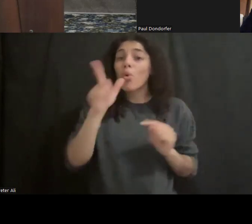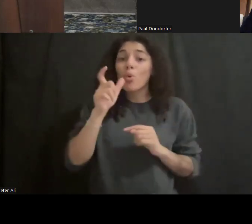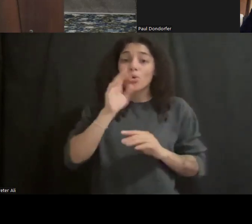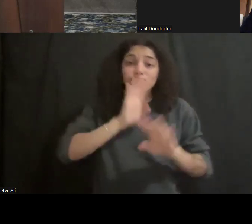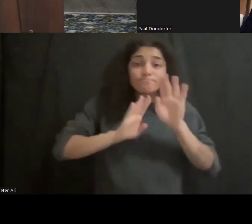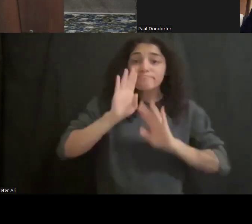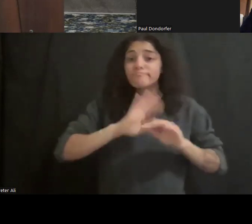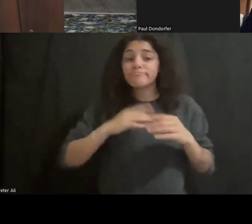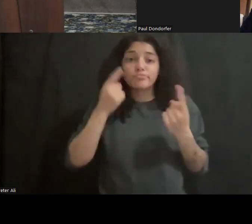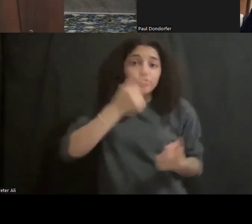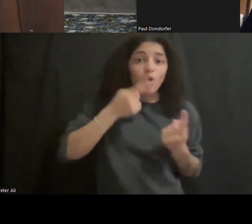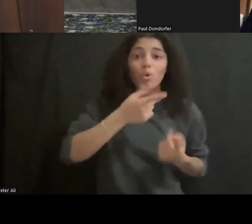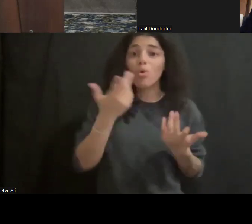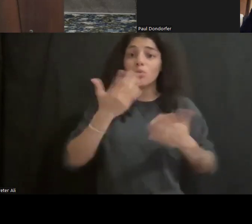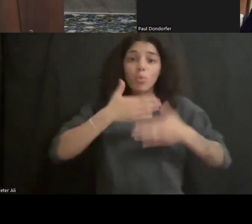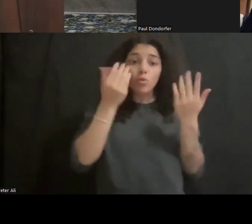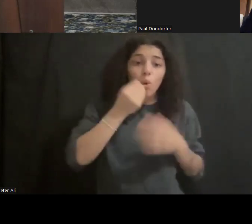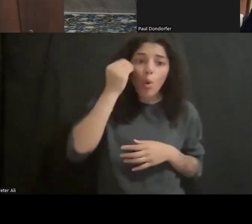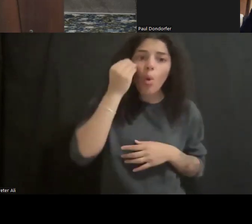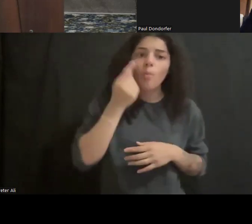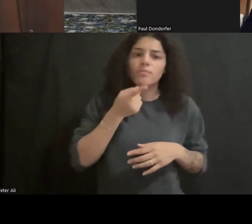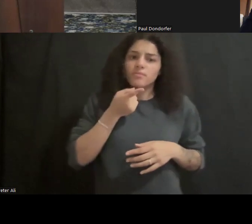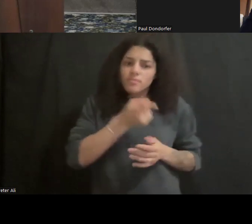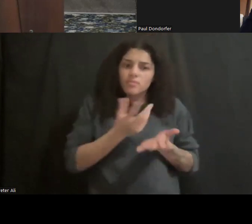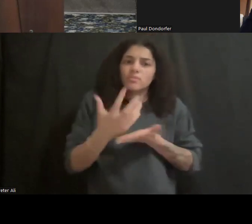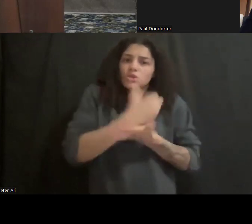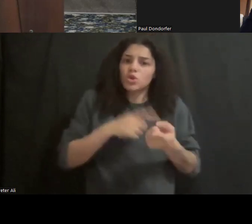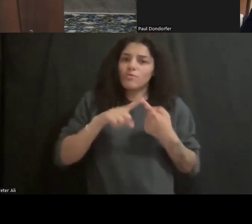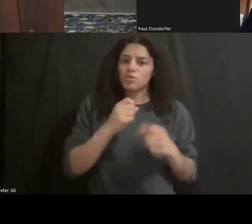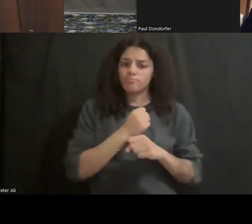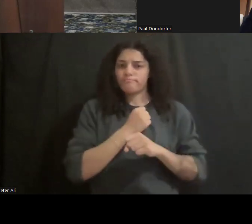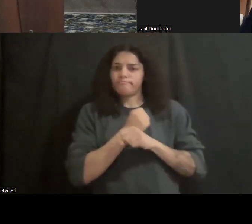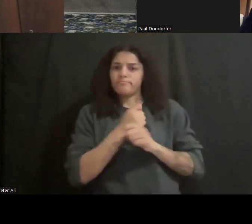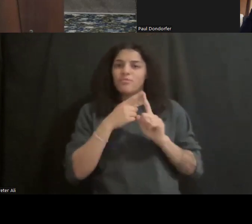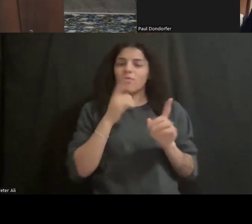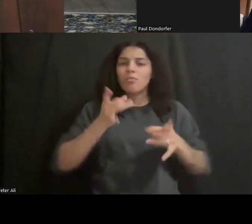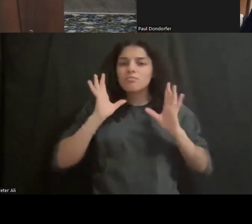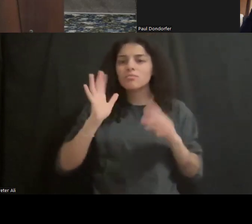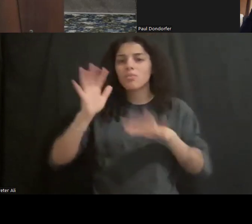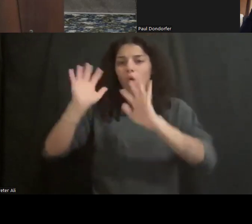cover from elements especially in the often harsh New York weather conditions One of these options